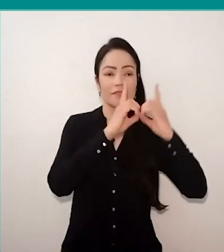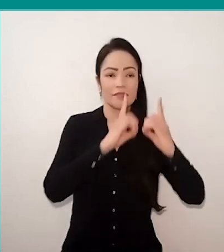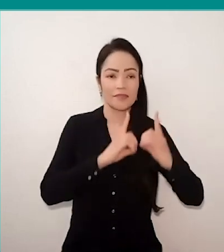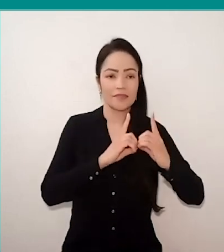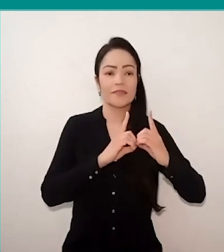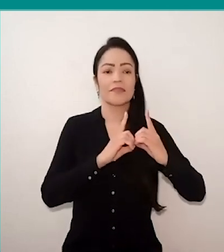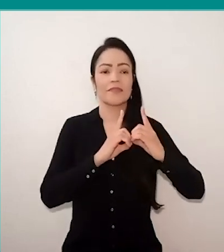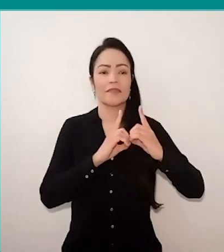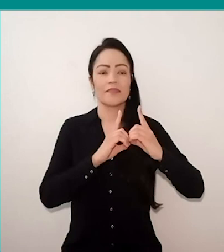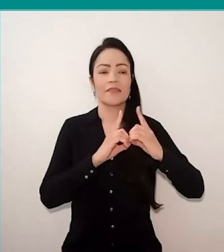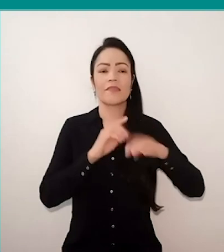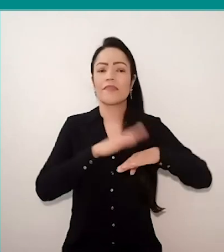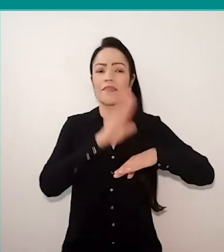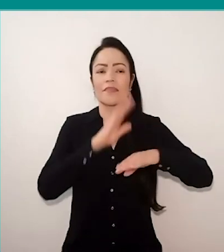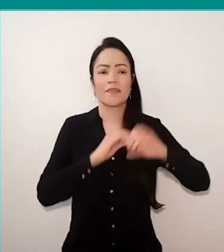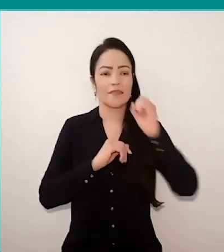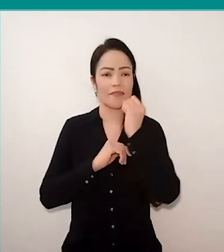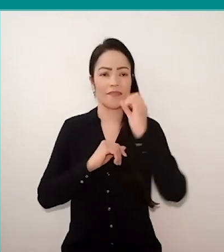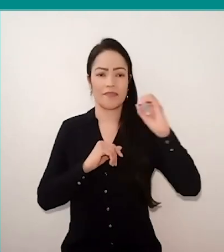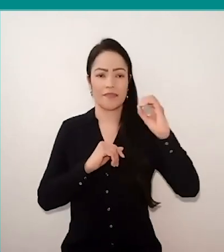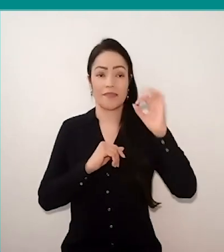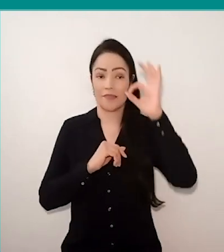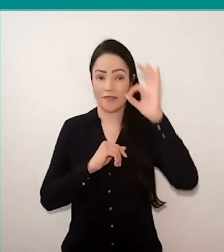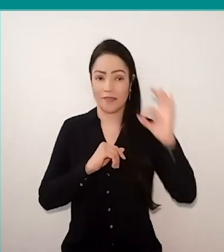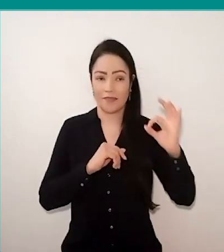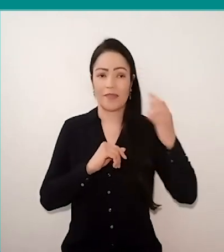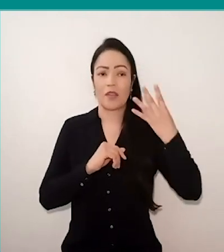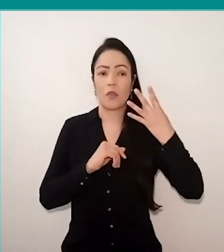more than 80% of the 4,000 children subscribe in the program,